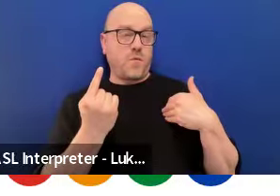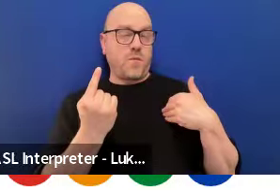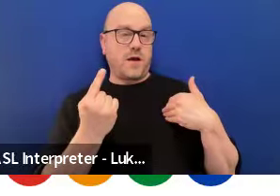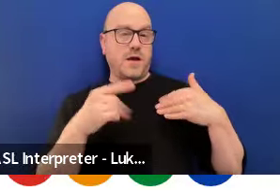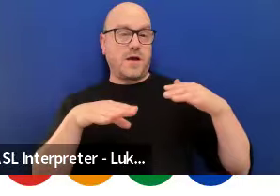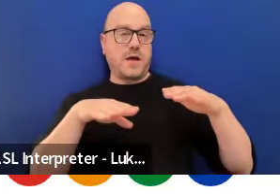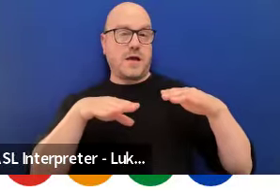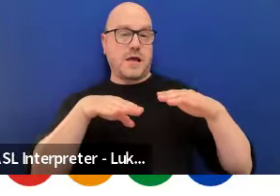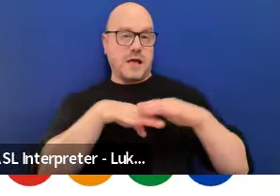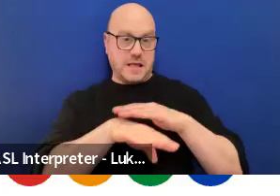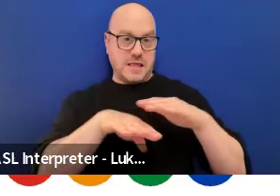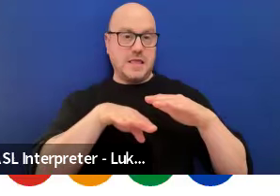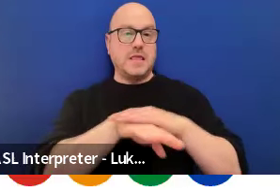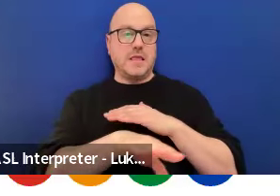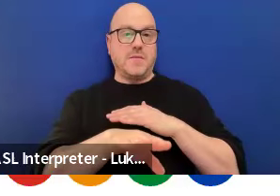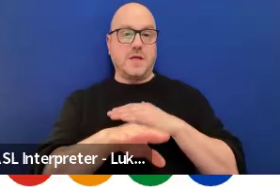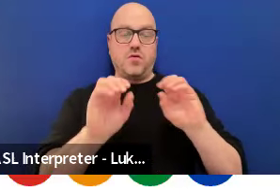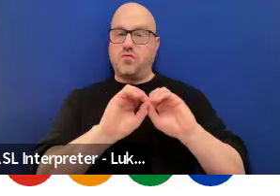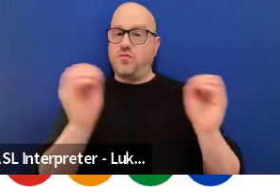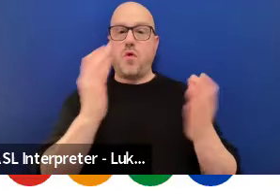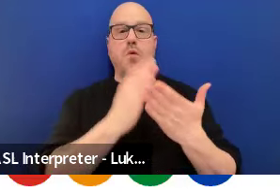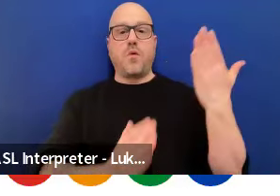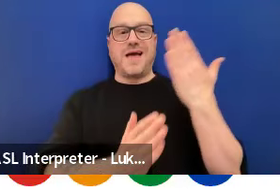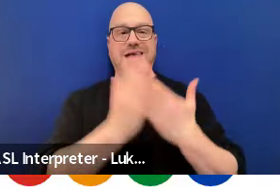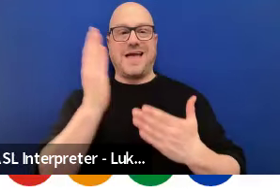OVER THE NEXT YEAR PLUS, THERE